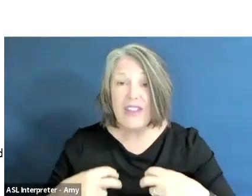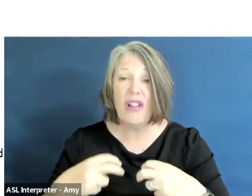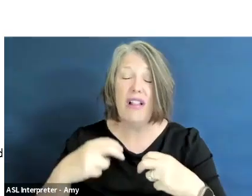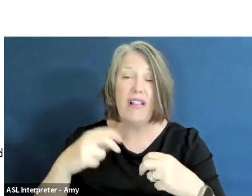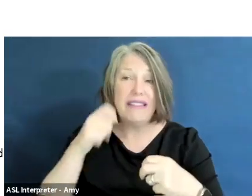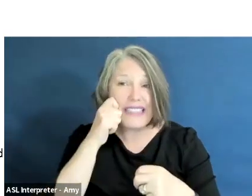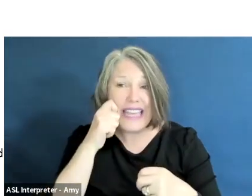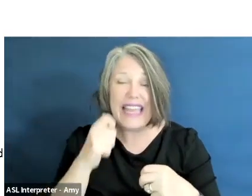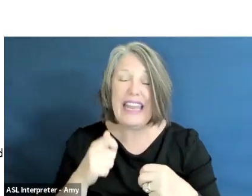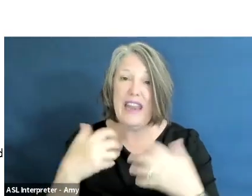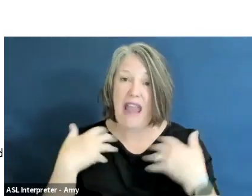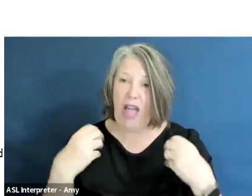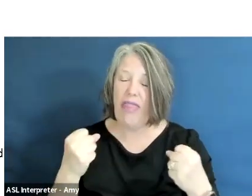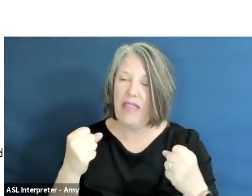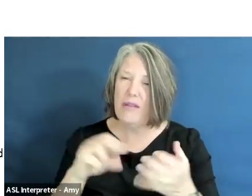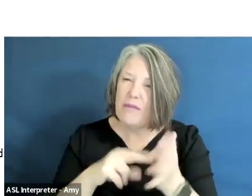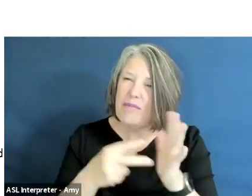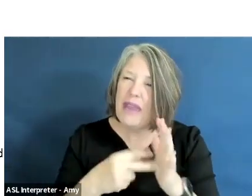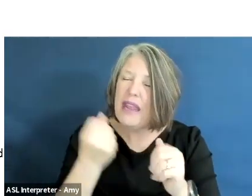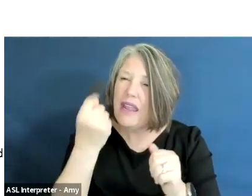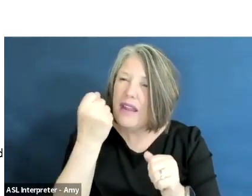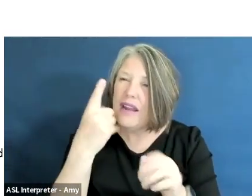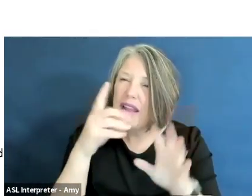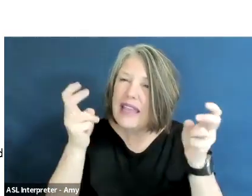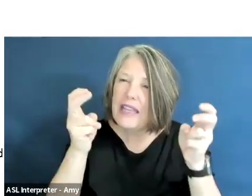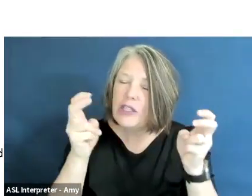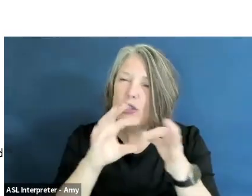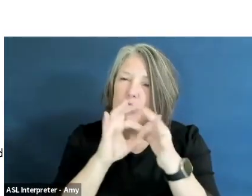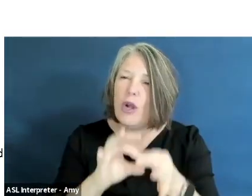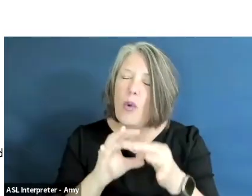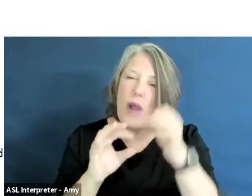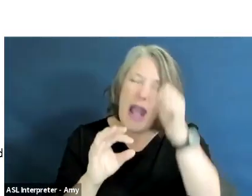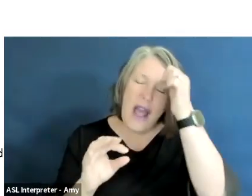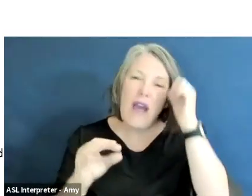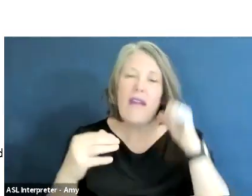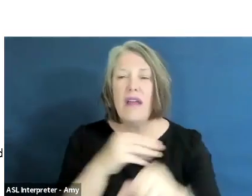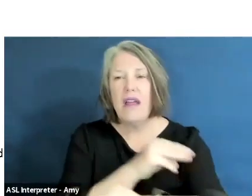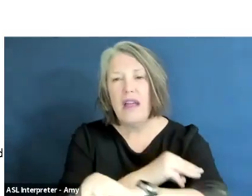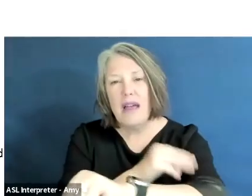understanding issues around muscles around spasticity,